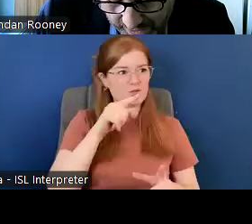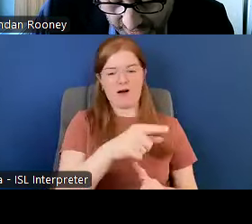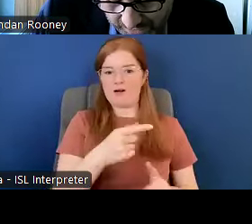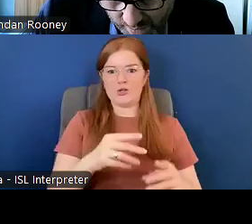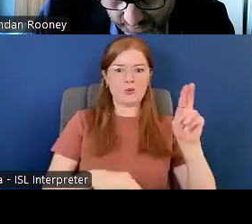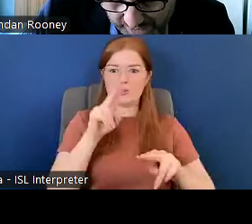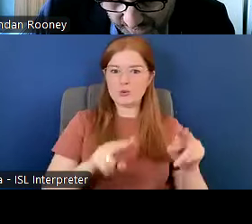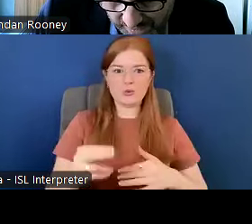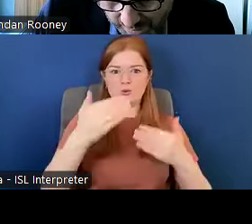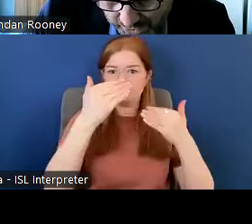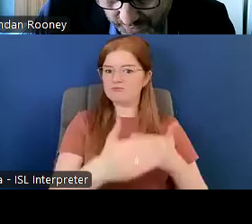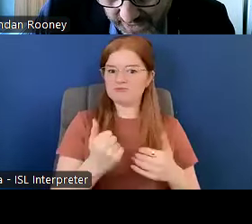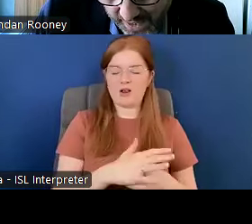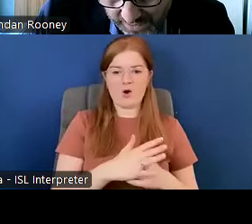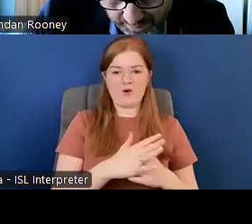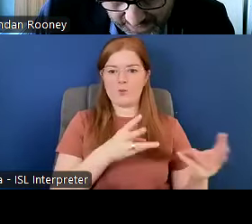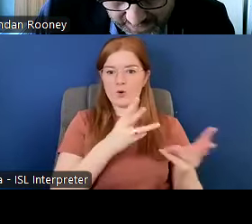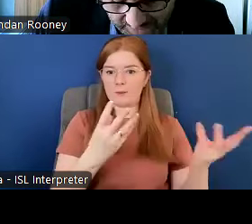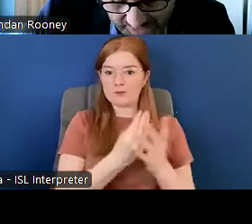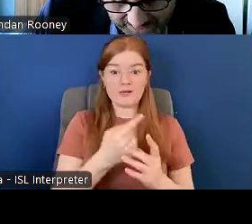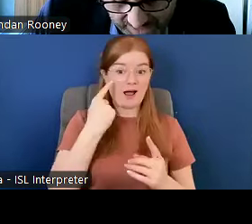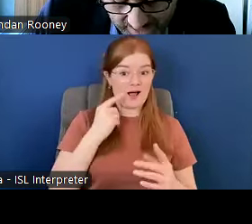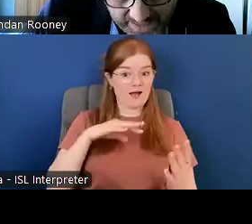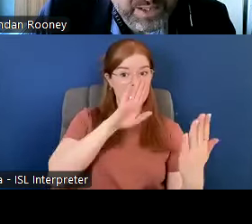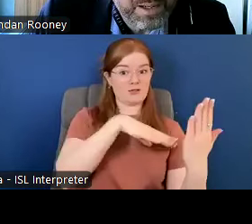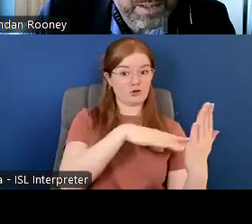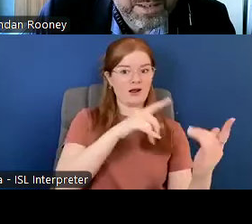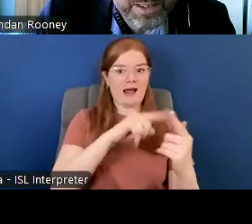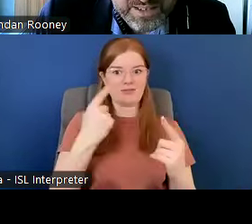period of cooperation between the eye of the painter and the eye of the artist in